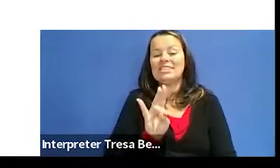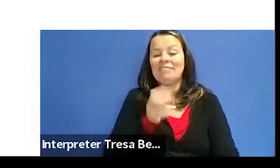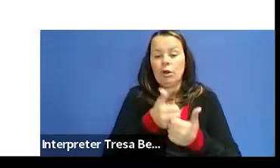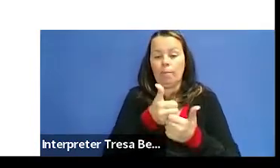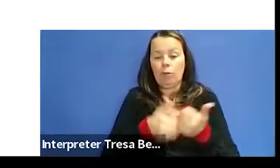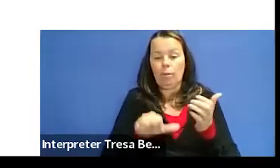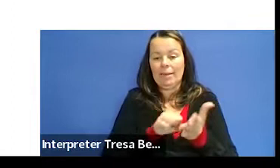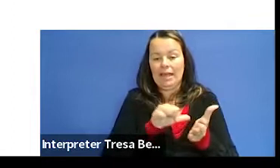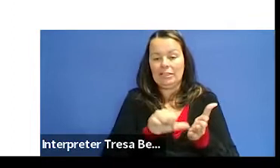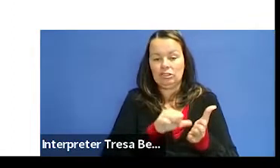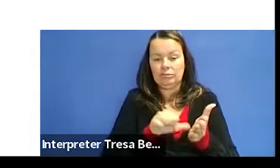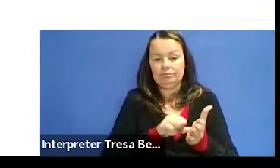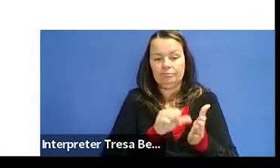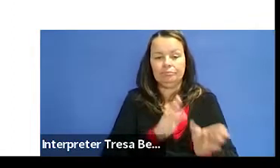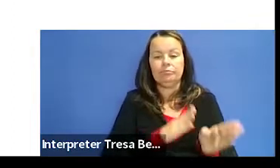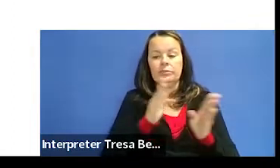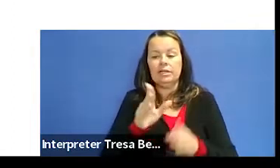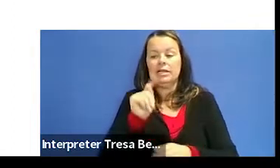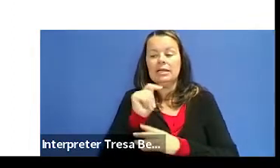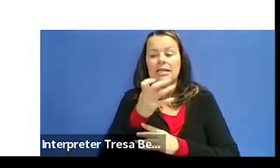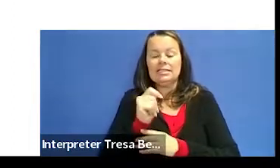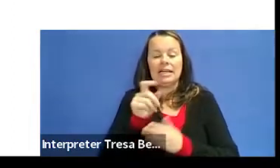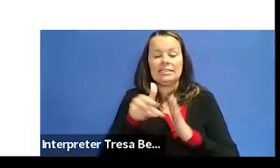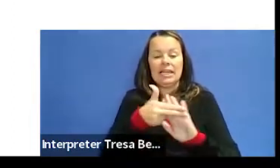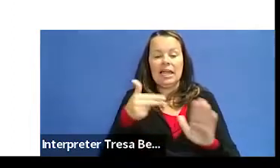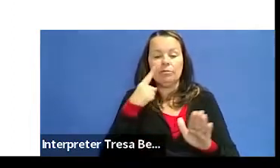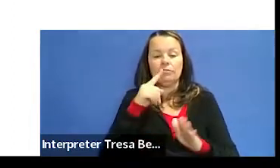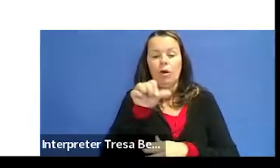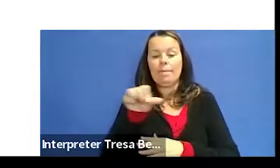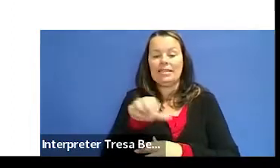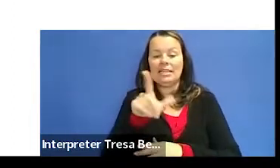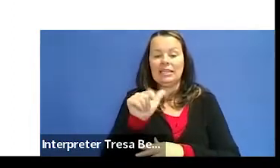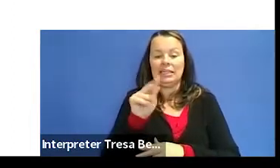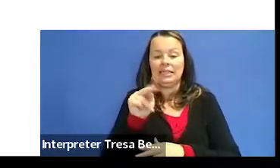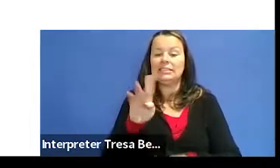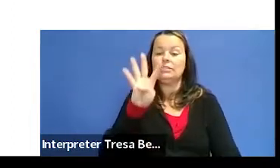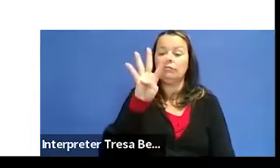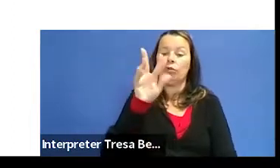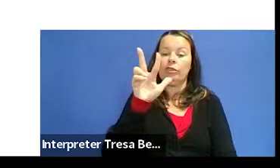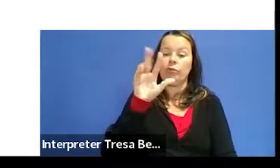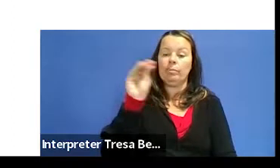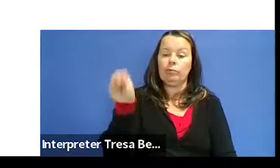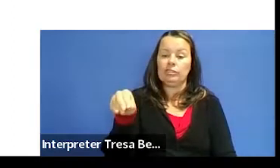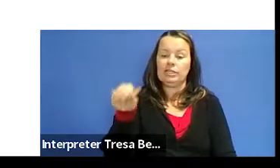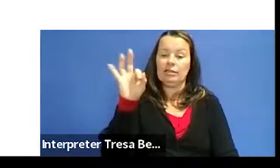And text labels for buttons and links, that's 43% of the pages at